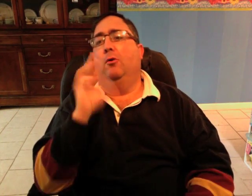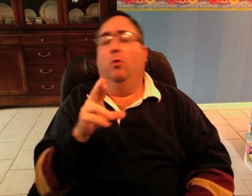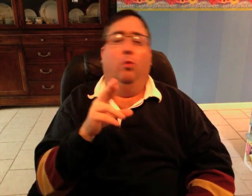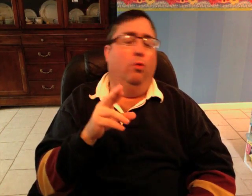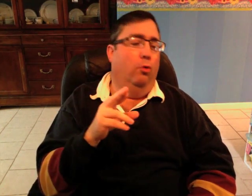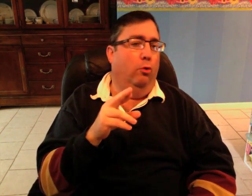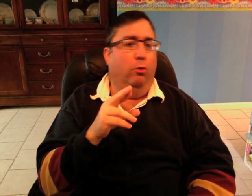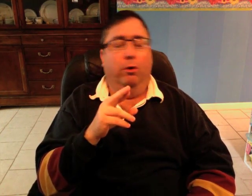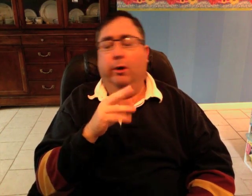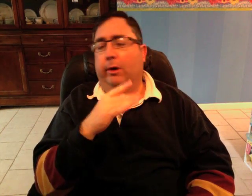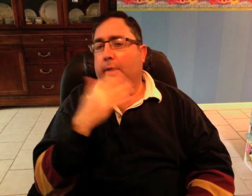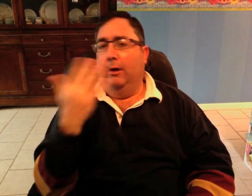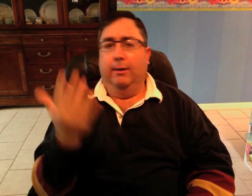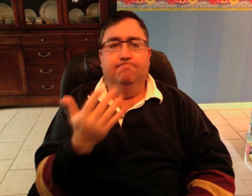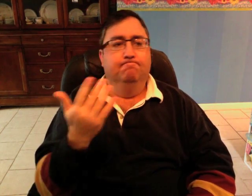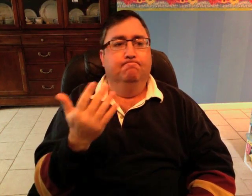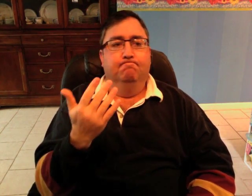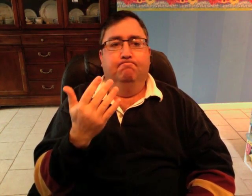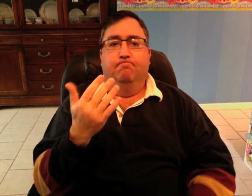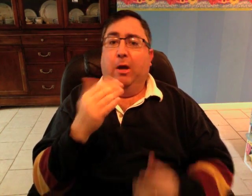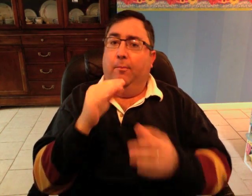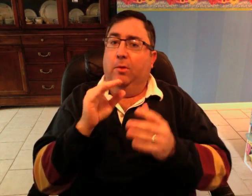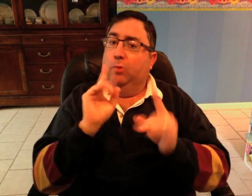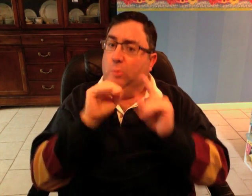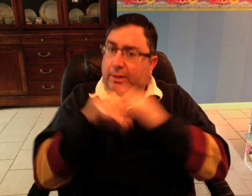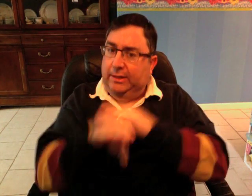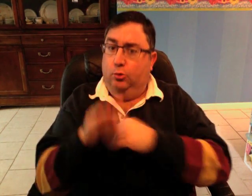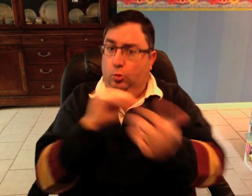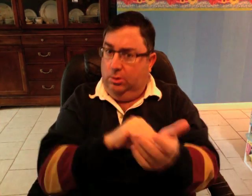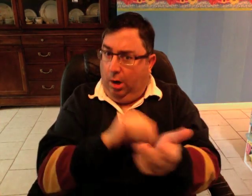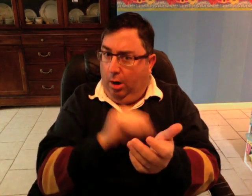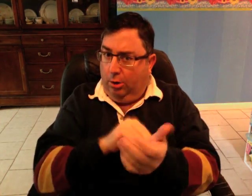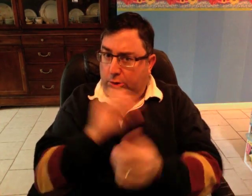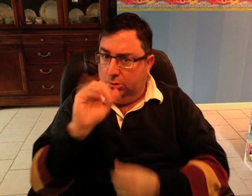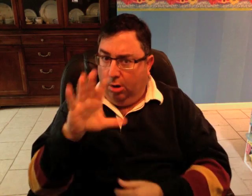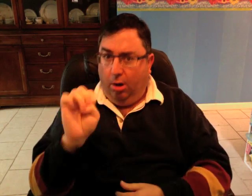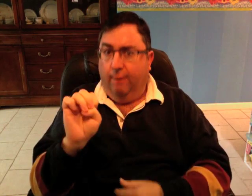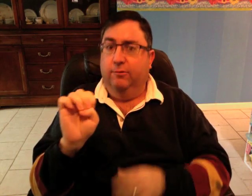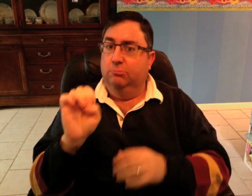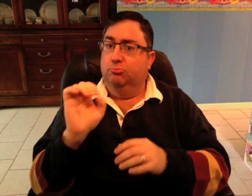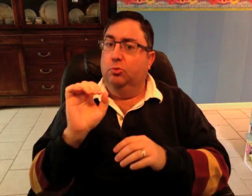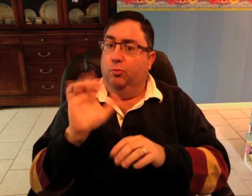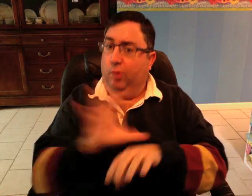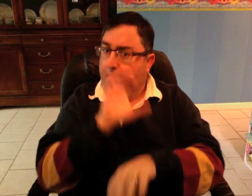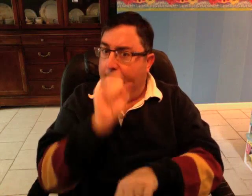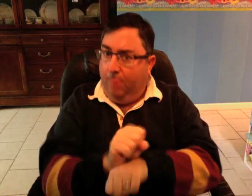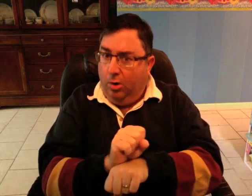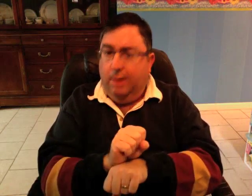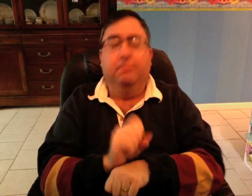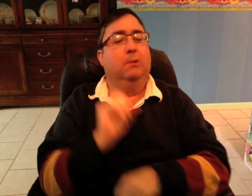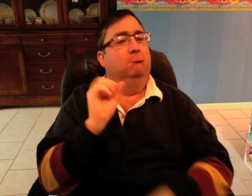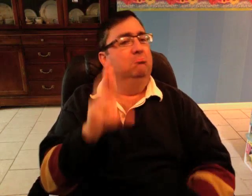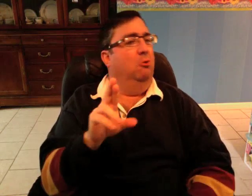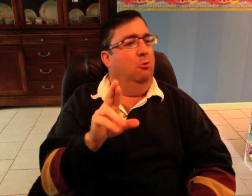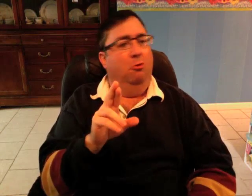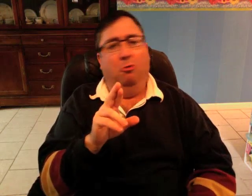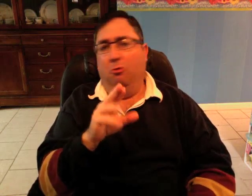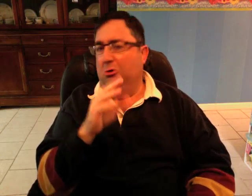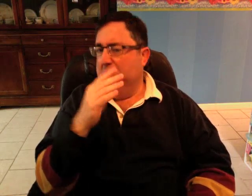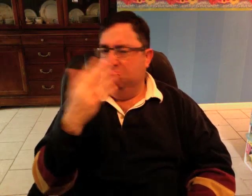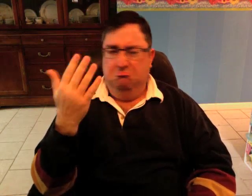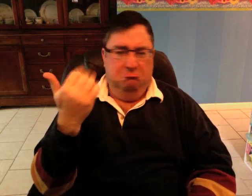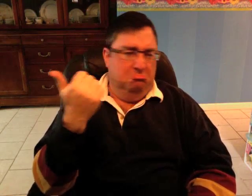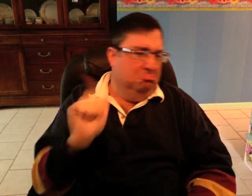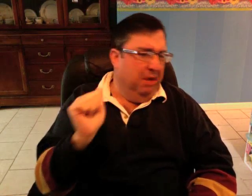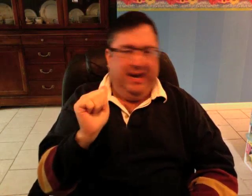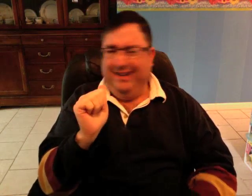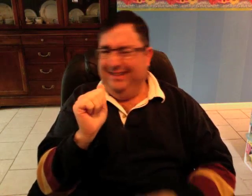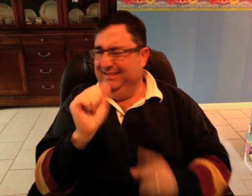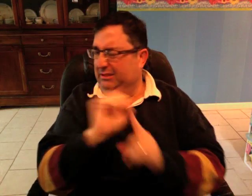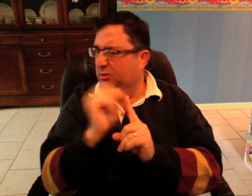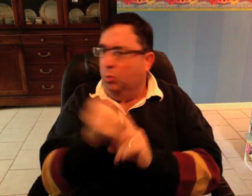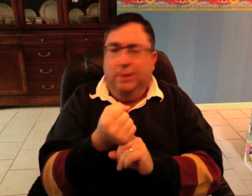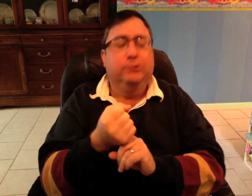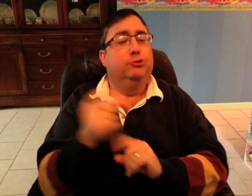Same thing when I order at a fast food restaurant or enter a doctor's office for an appointment or any situation where I need customer service --